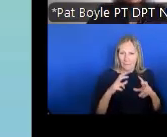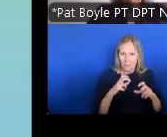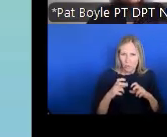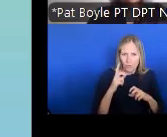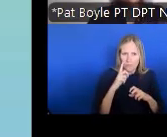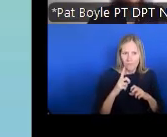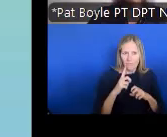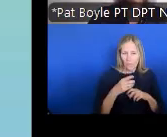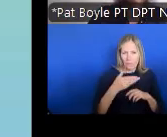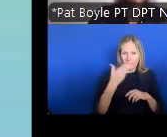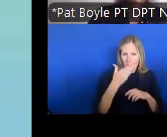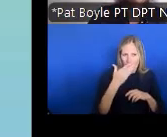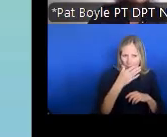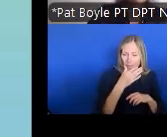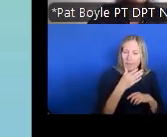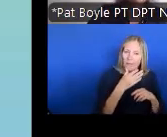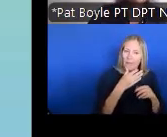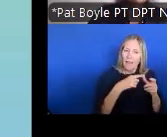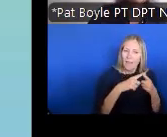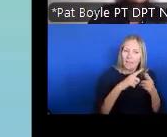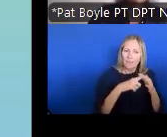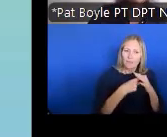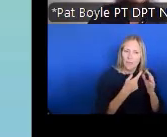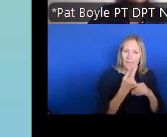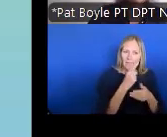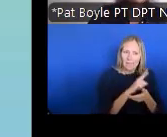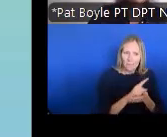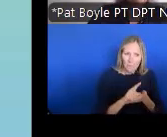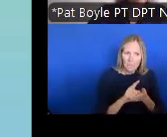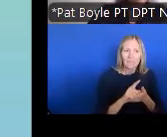by 16 to 20 weeks, when the nasal plugs disappear, they're